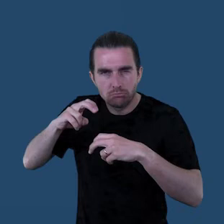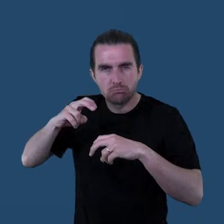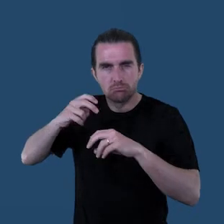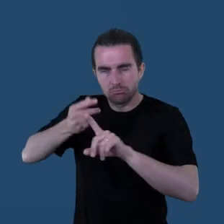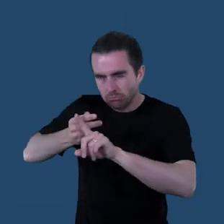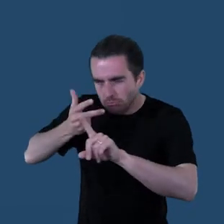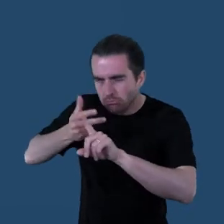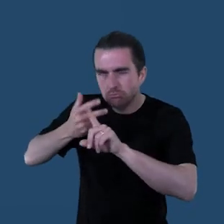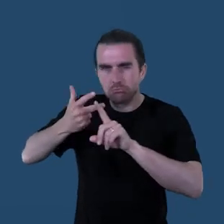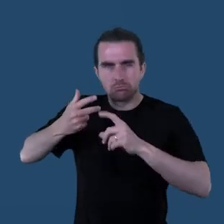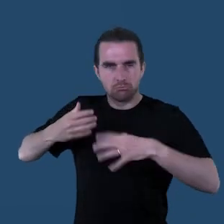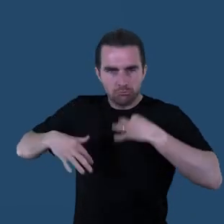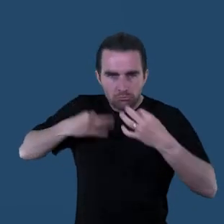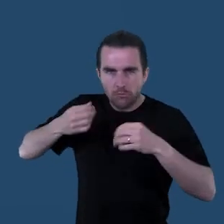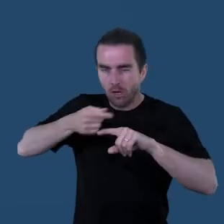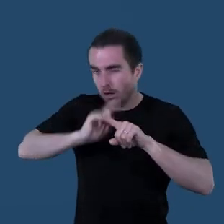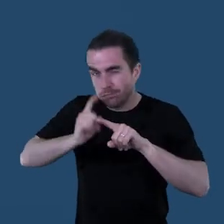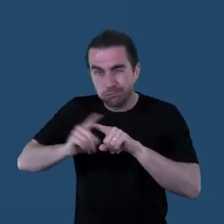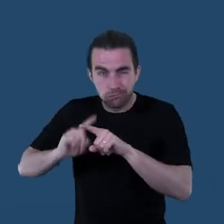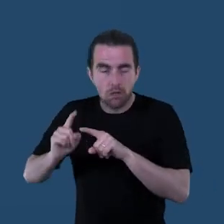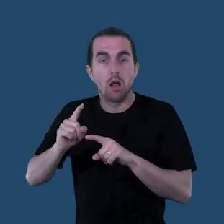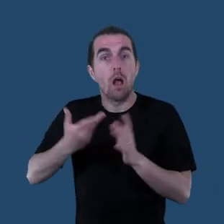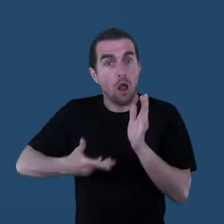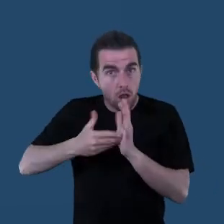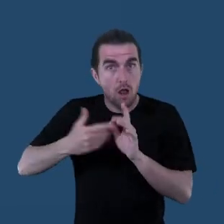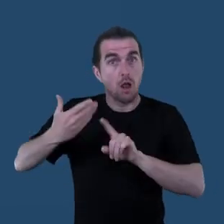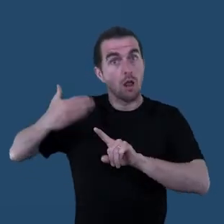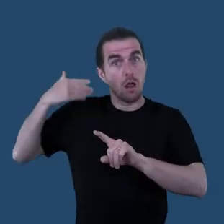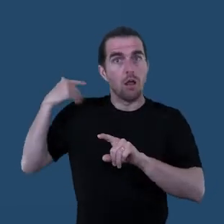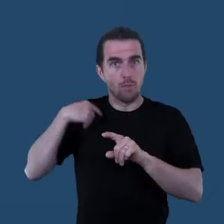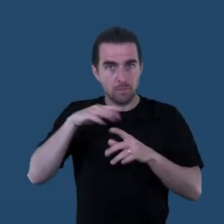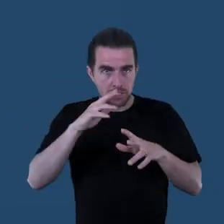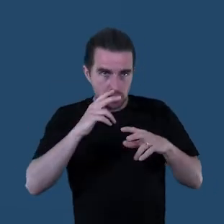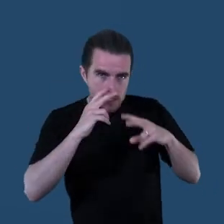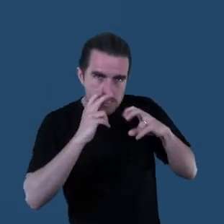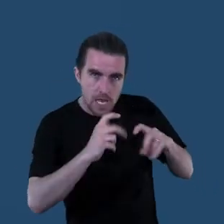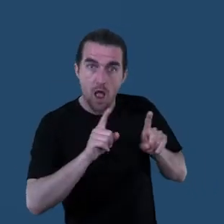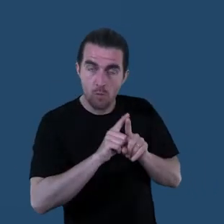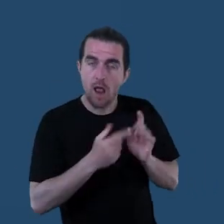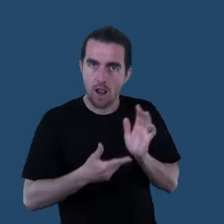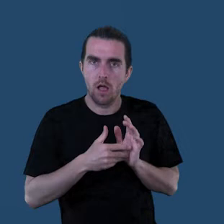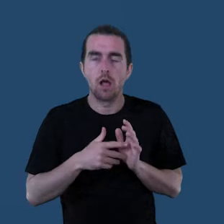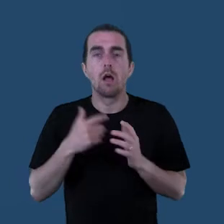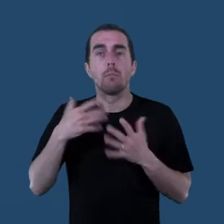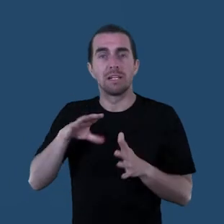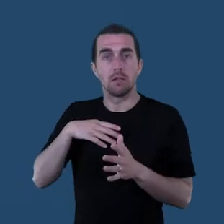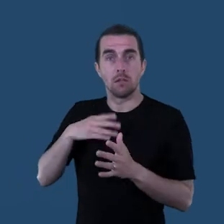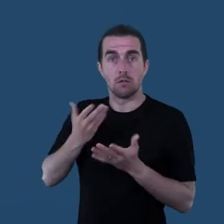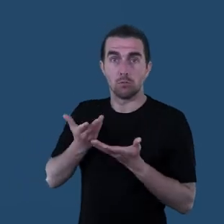And also we get collections from collectors in the past. So we've been donated a collection,